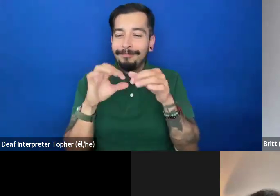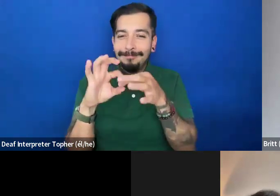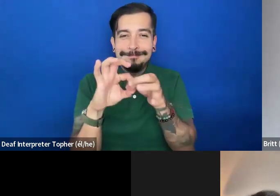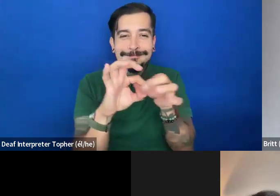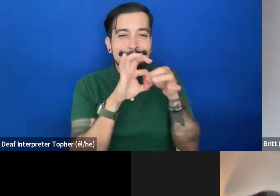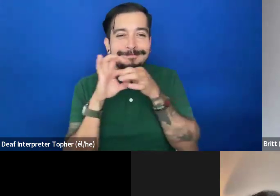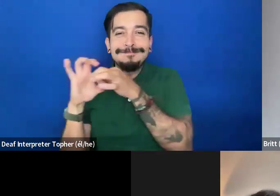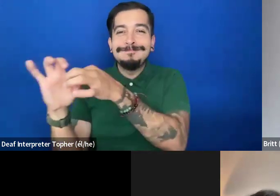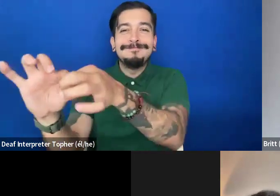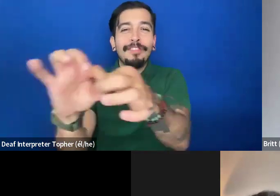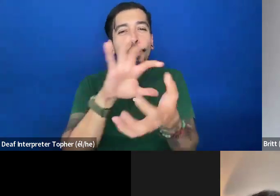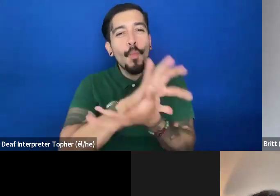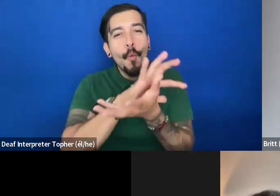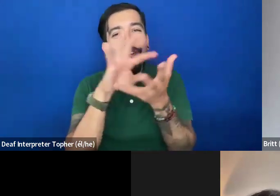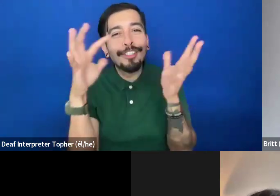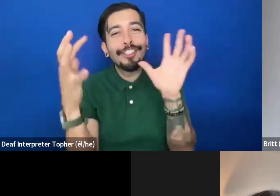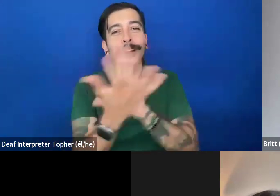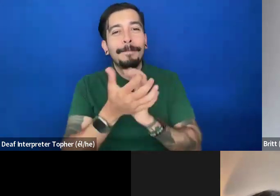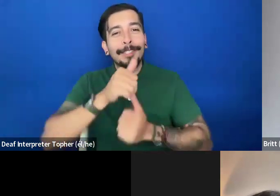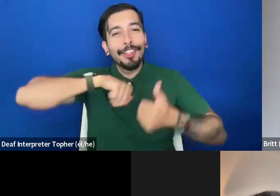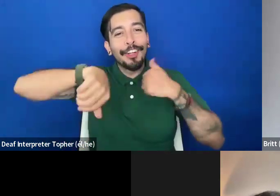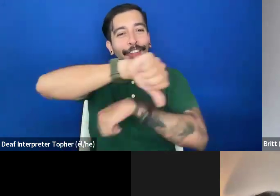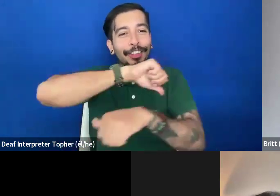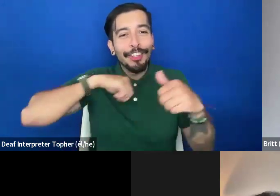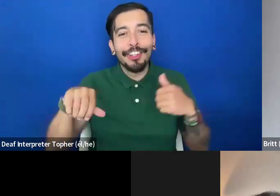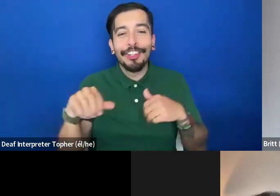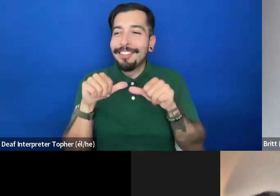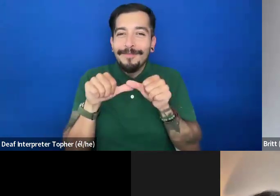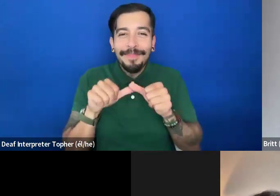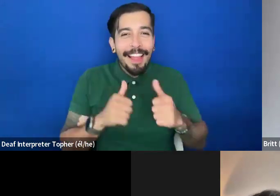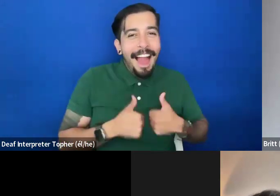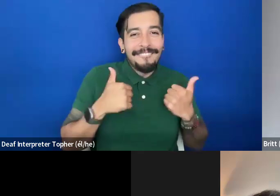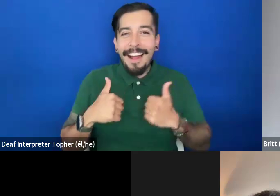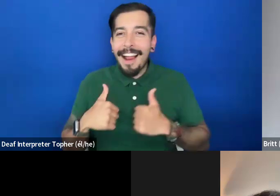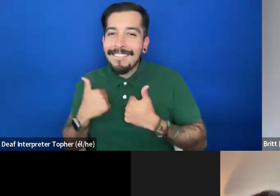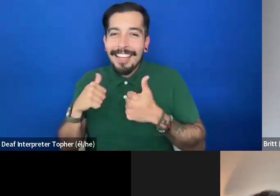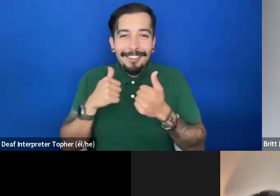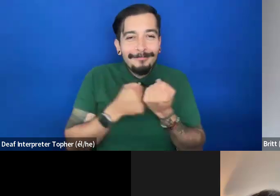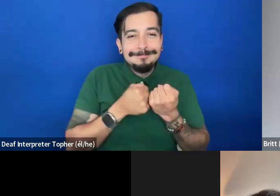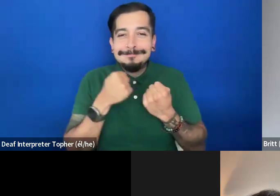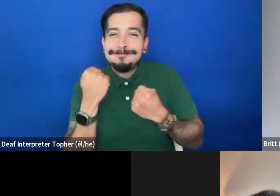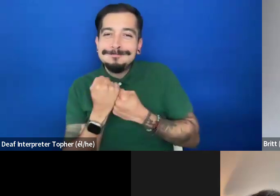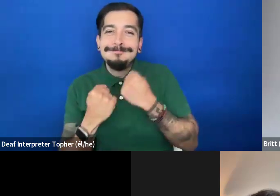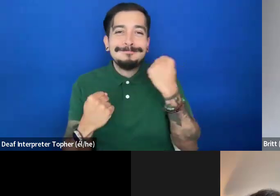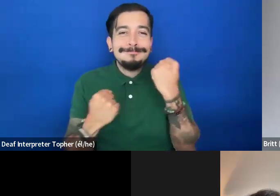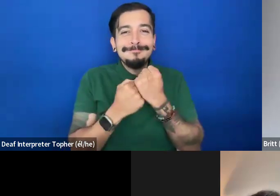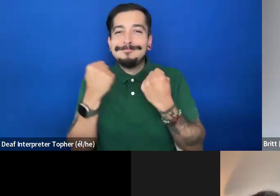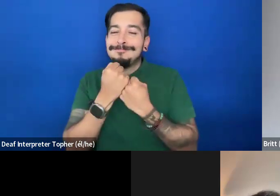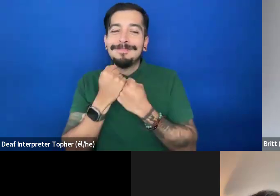even after a tree has been cut down, it continues sending signals of life.